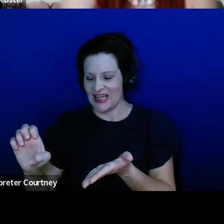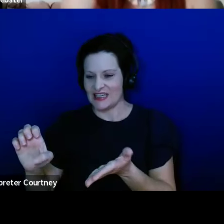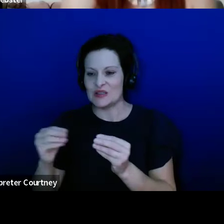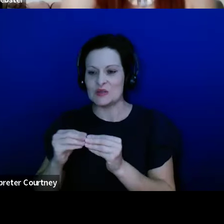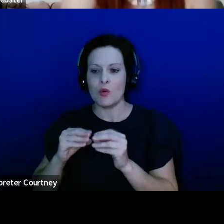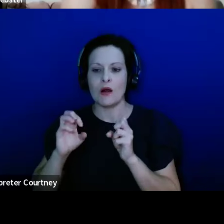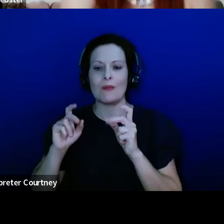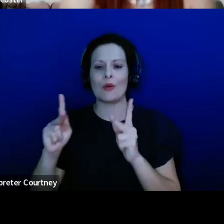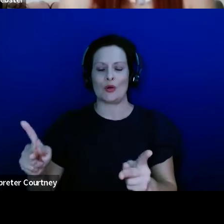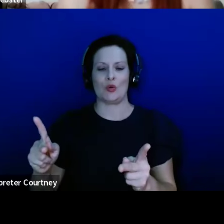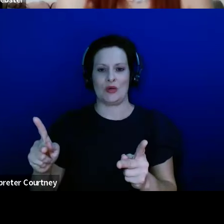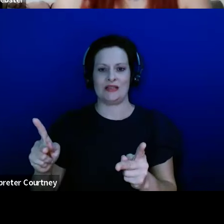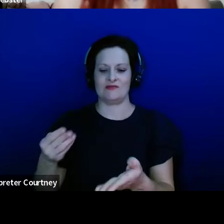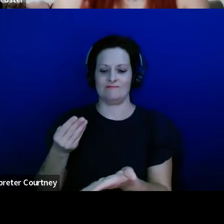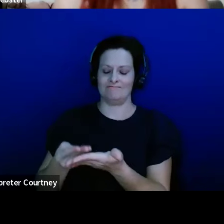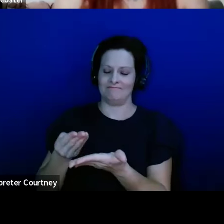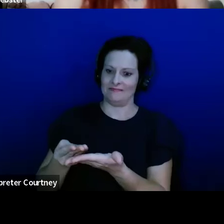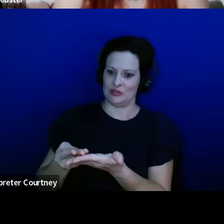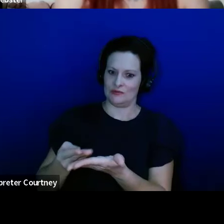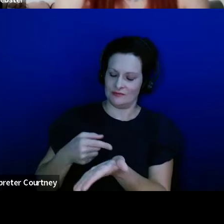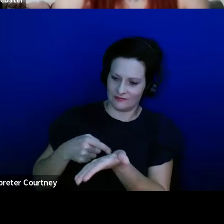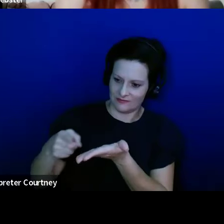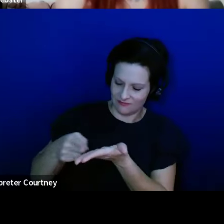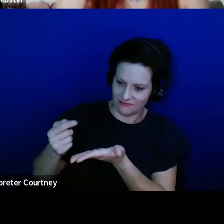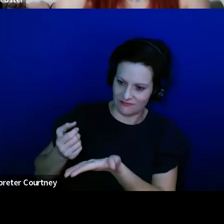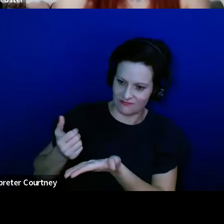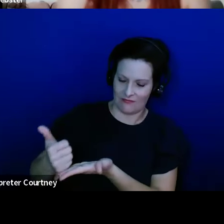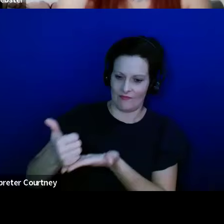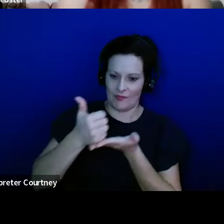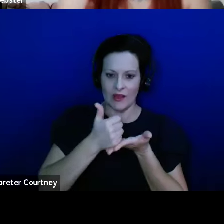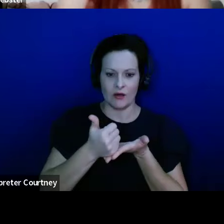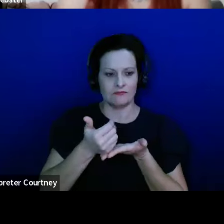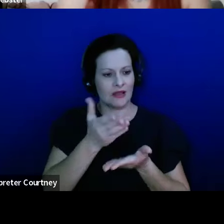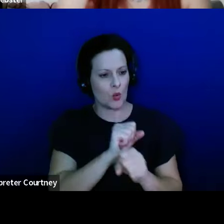to have those financial needs covered to be able to do research in a lab or pursue